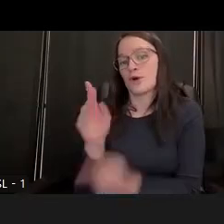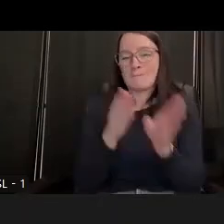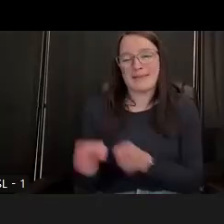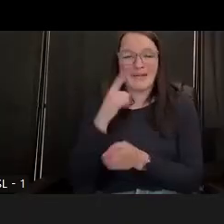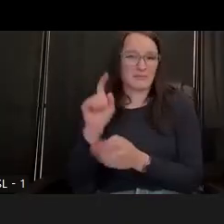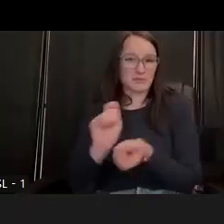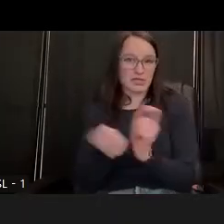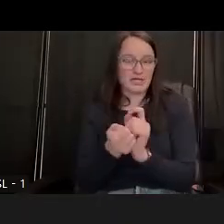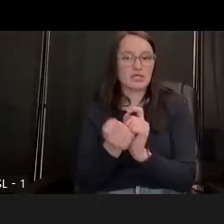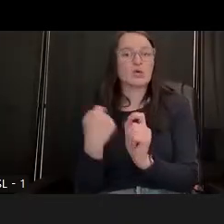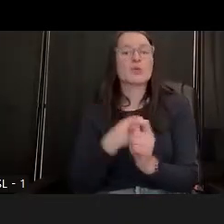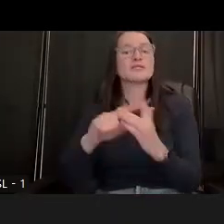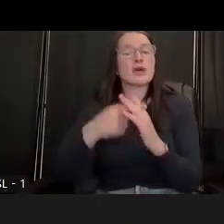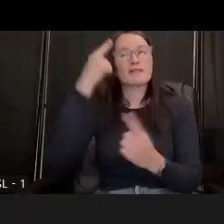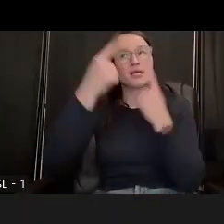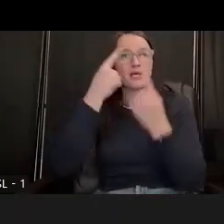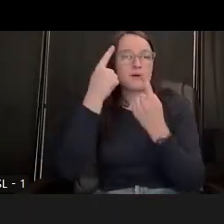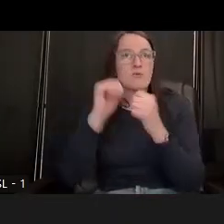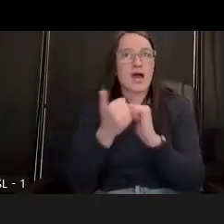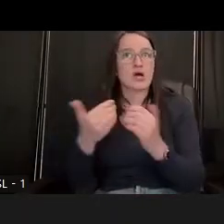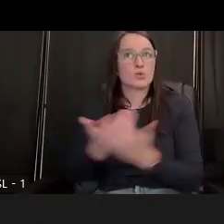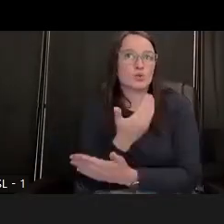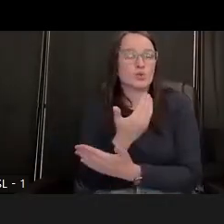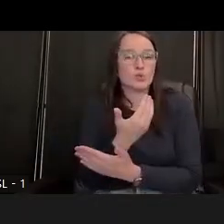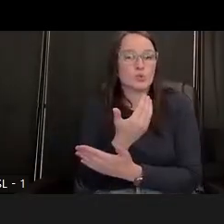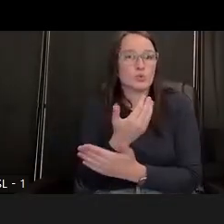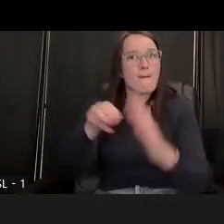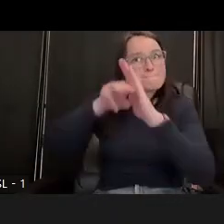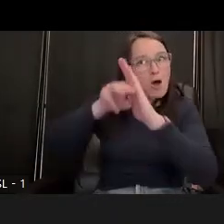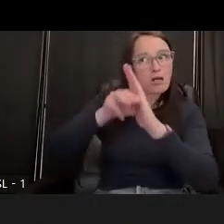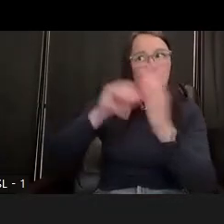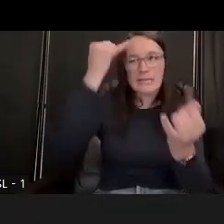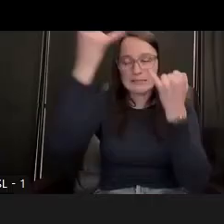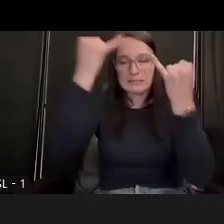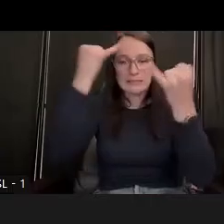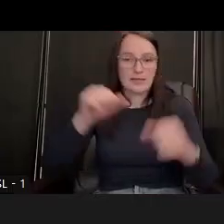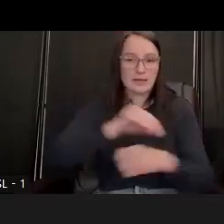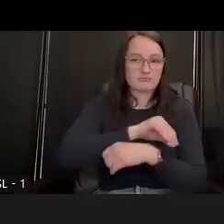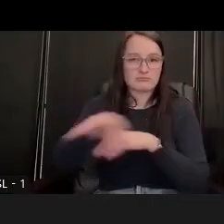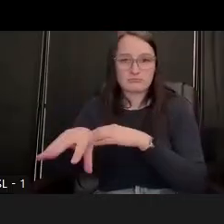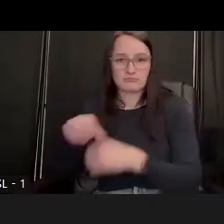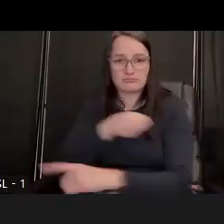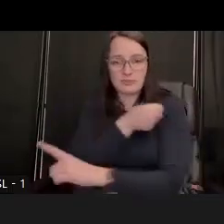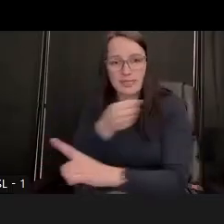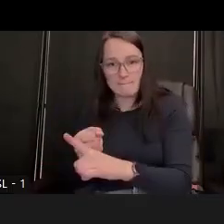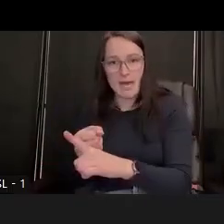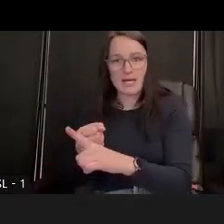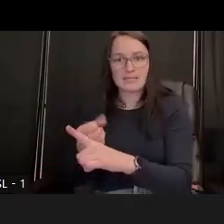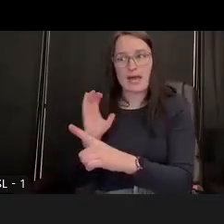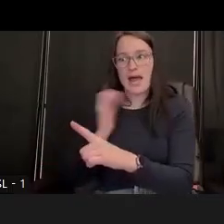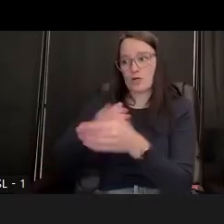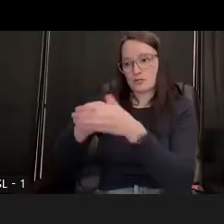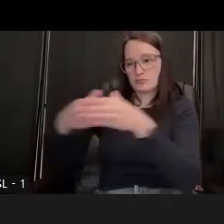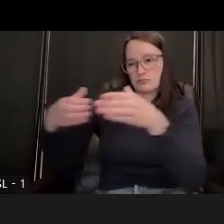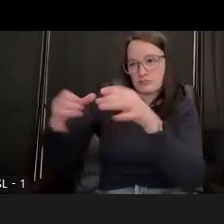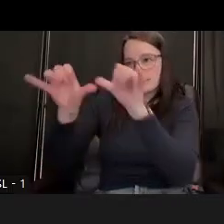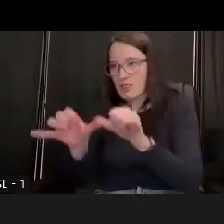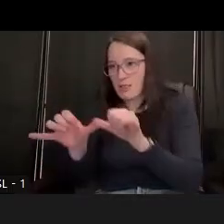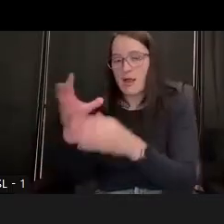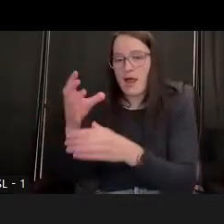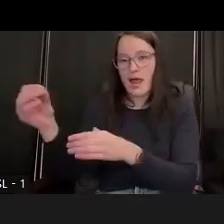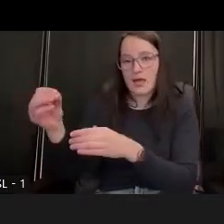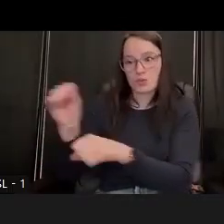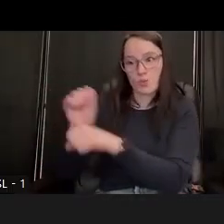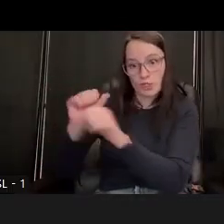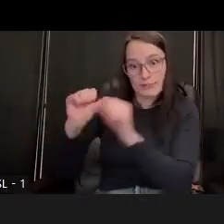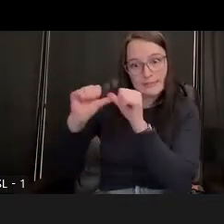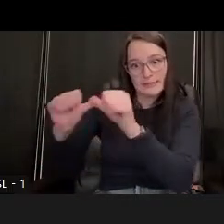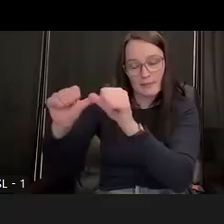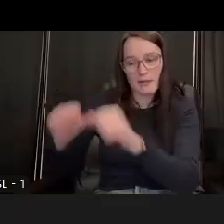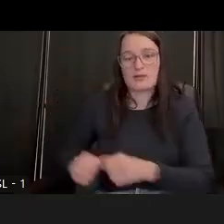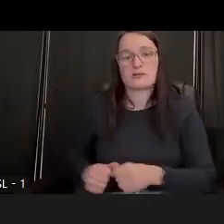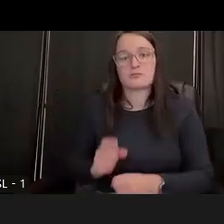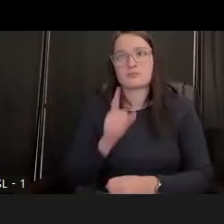models that impacted quality, scalability and sustainability in a really more global way in